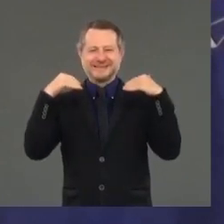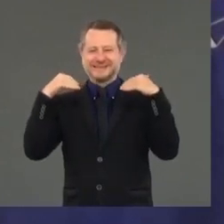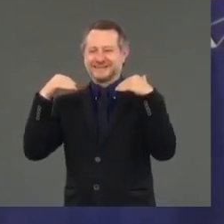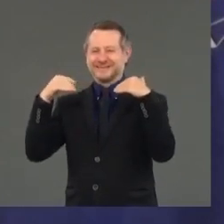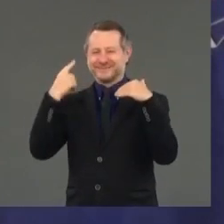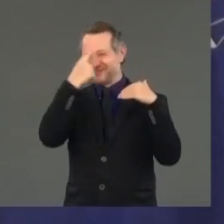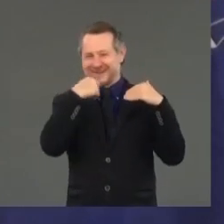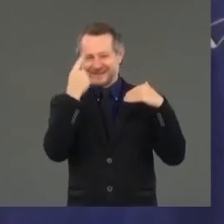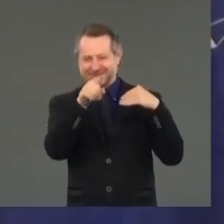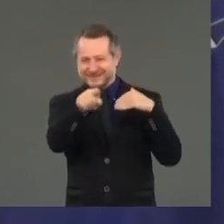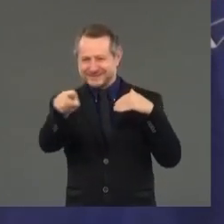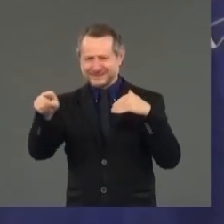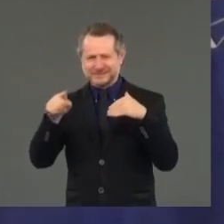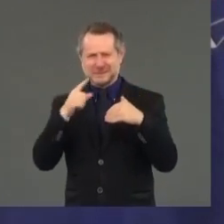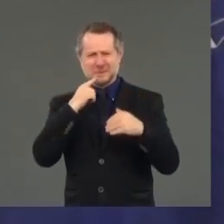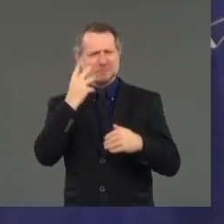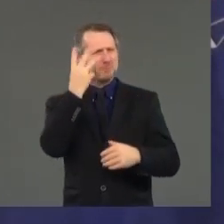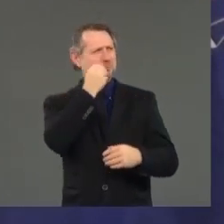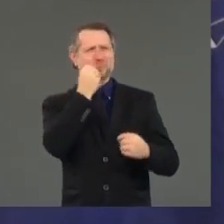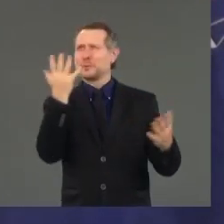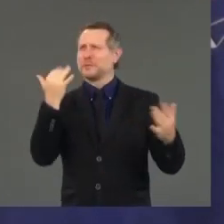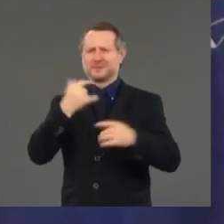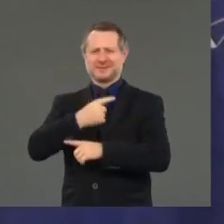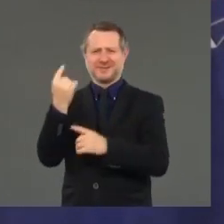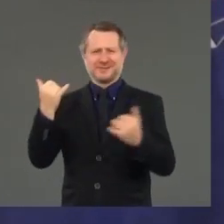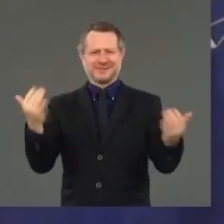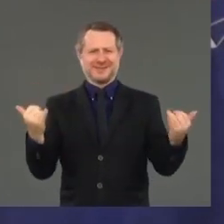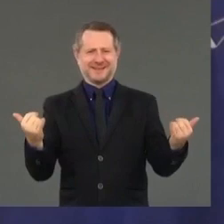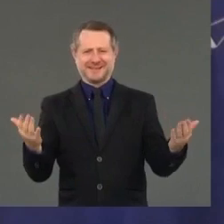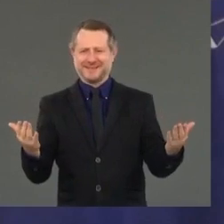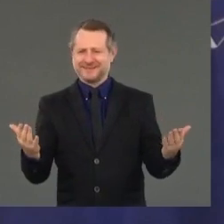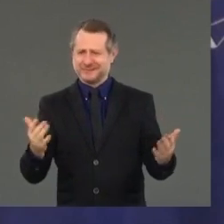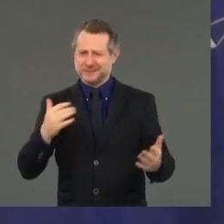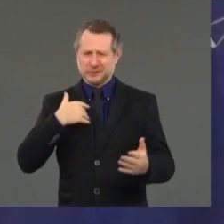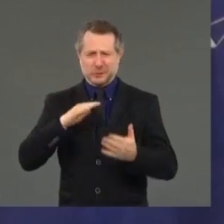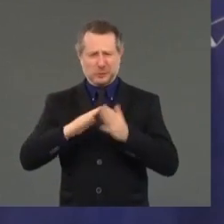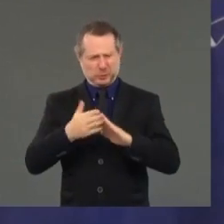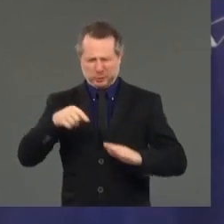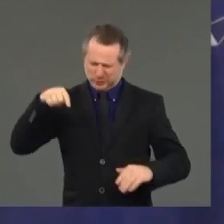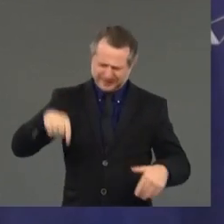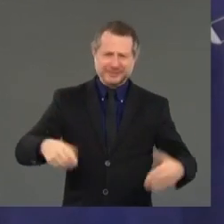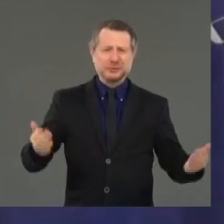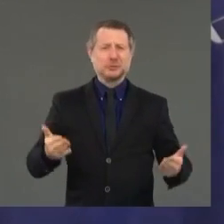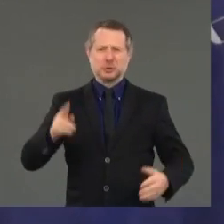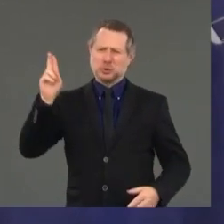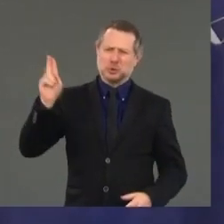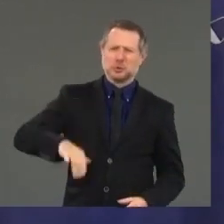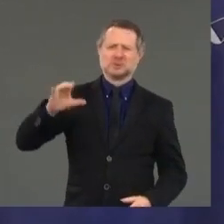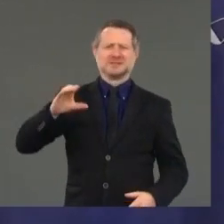PLEASURE TO SEE ALL YOUR SMILING FACES.